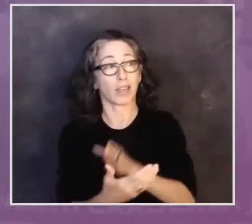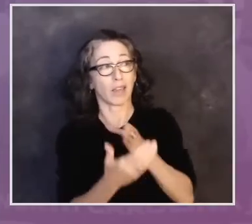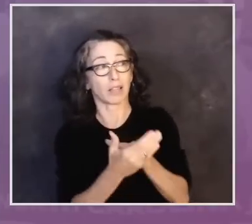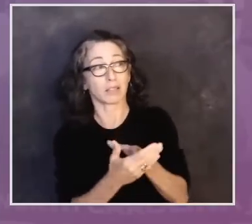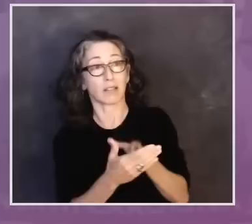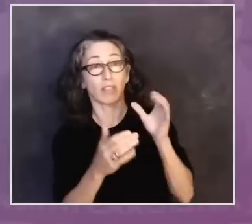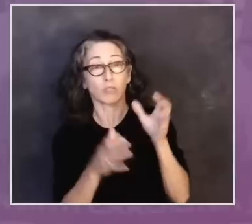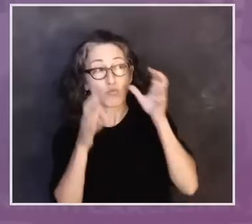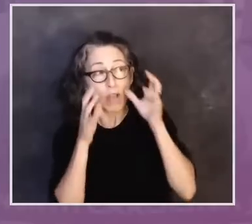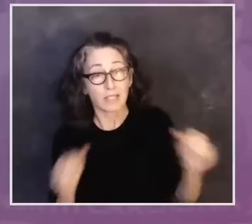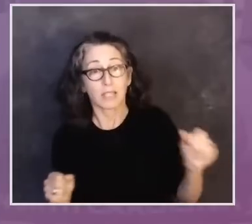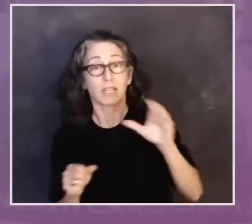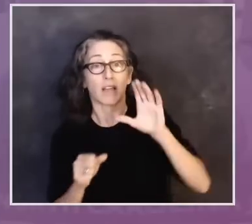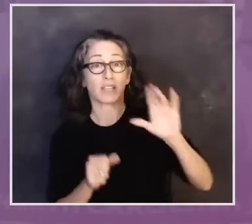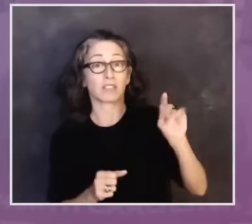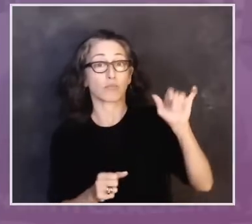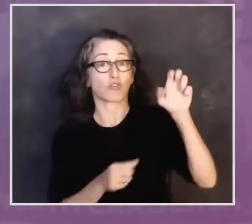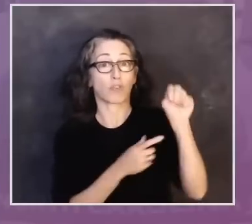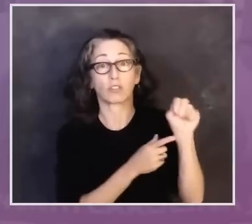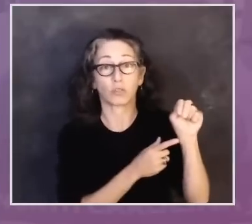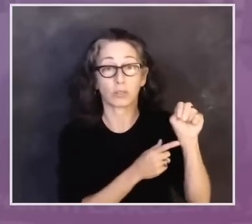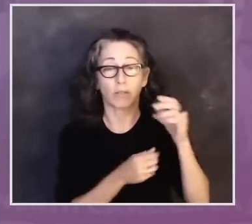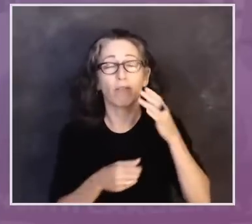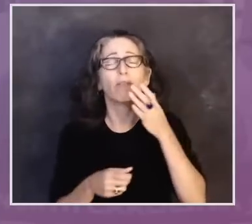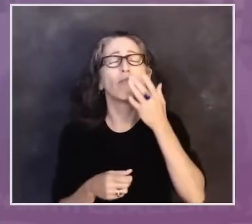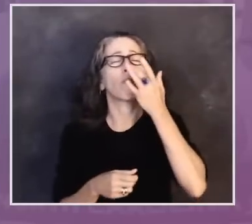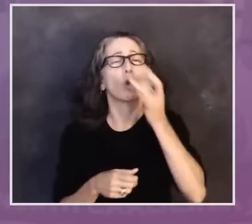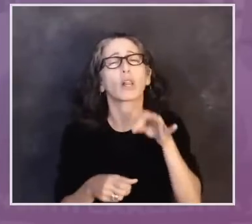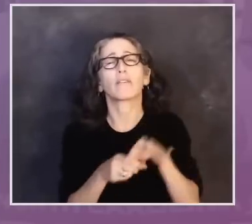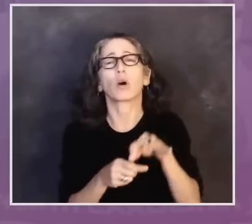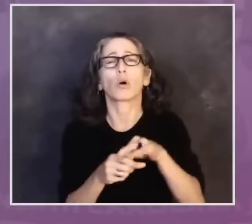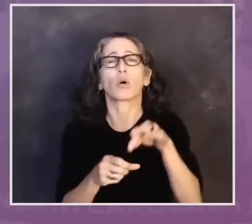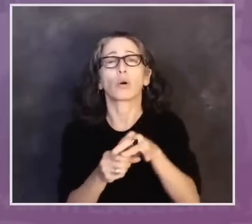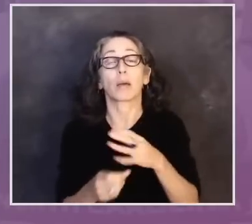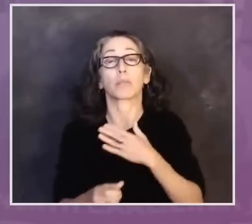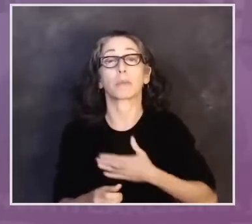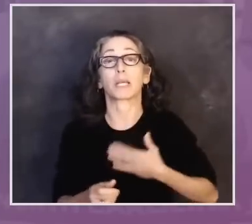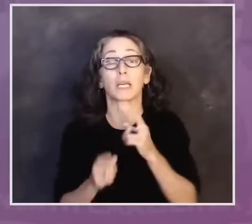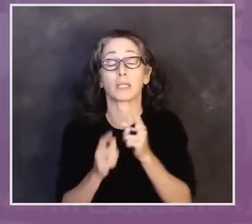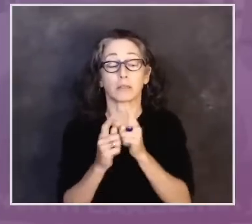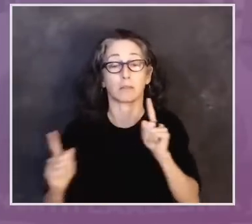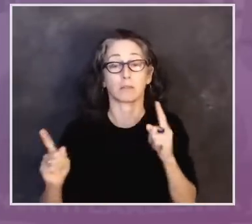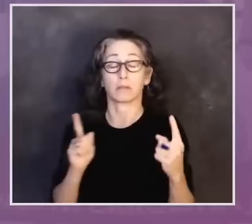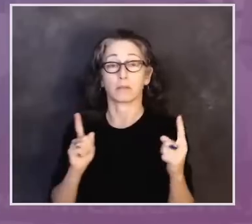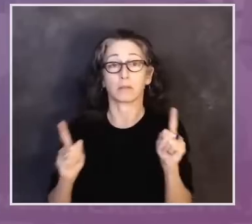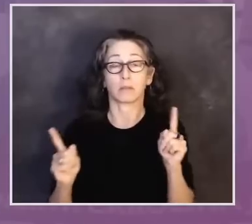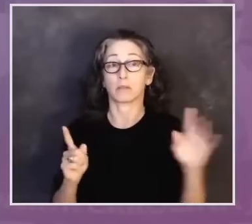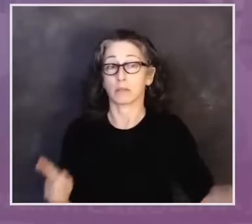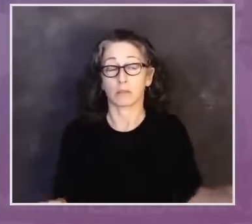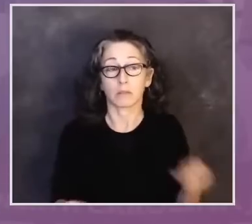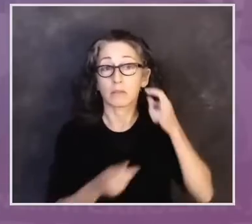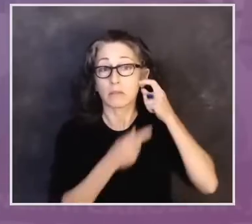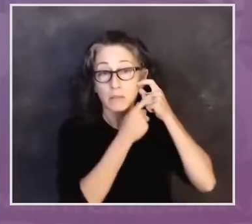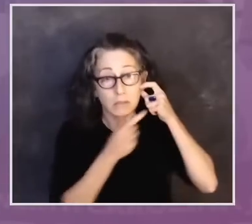AGAINST THIS PRESIDENCY, AGAINST THIS ADMINISTRATION, AND AGAINST ALL THAT IT STANDS FOR BY VOTING EARLY.